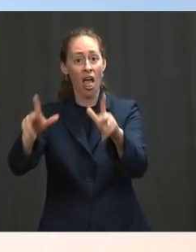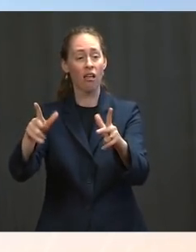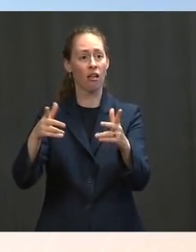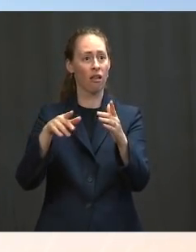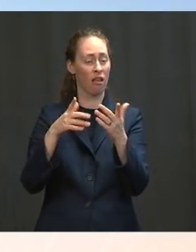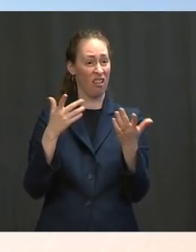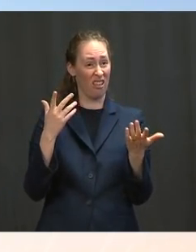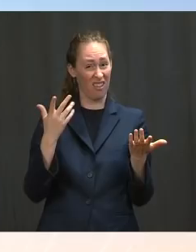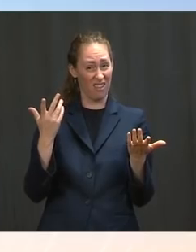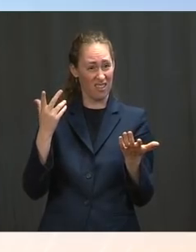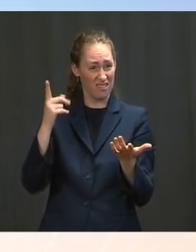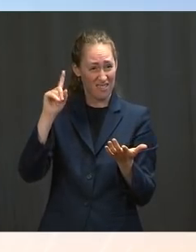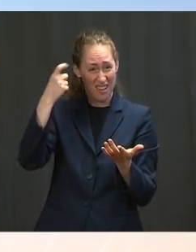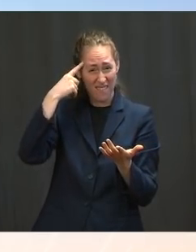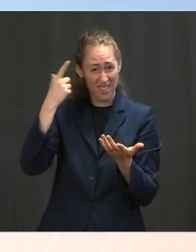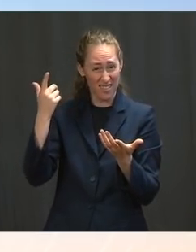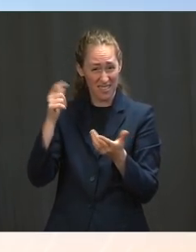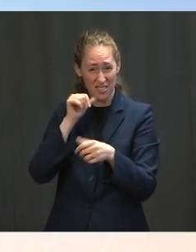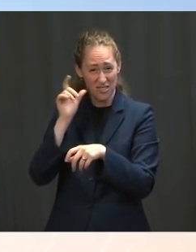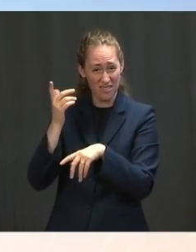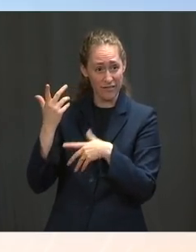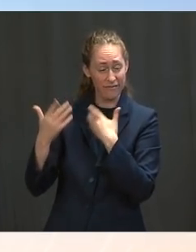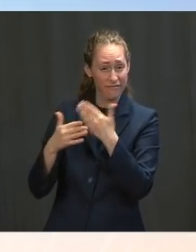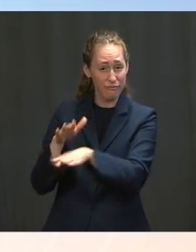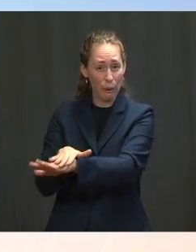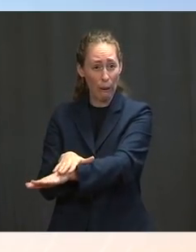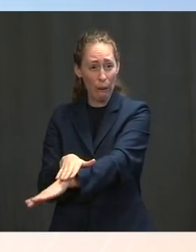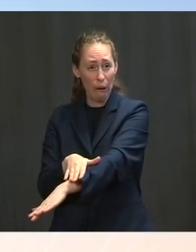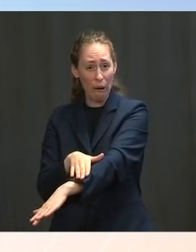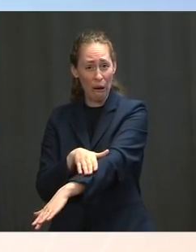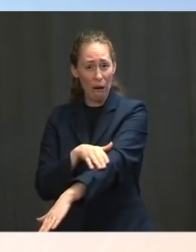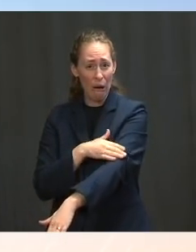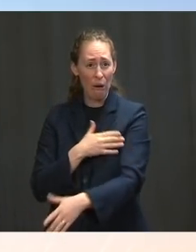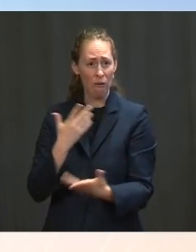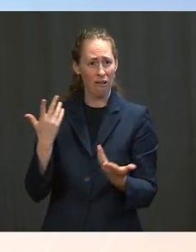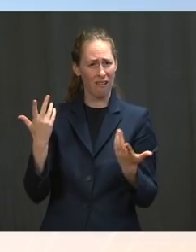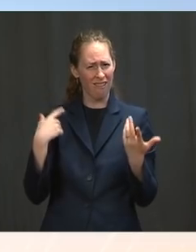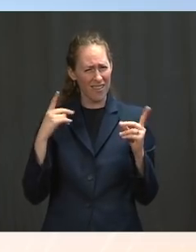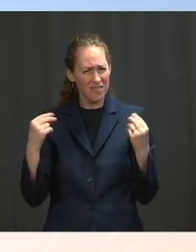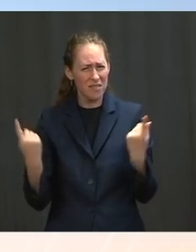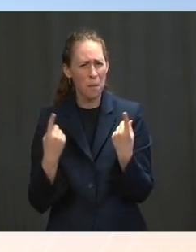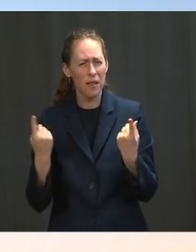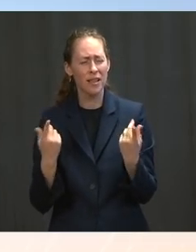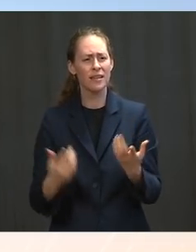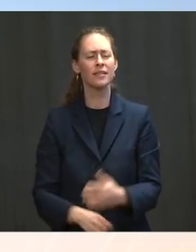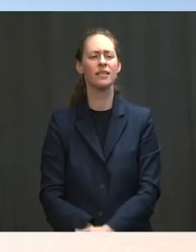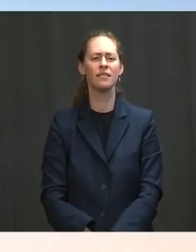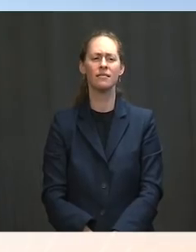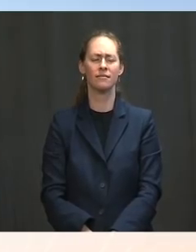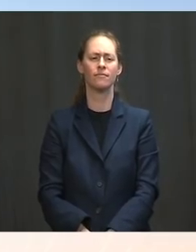even in this narrow lane where you say you can do some work? Ms. Psaki: Well, I would say, first, the -- these -- the increase in ransomware attacks